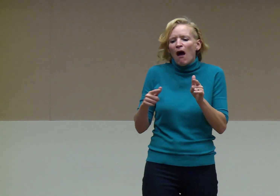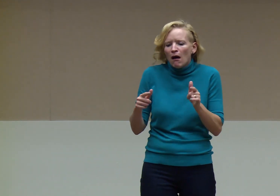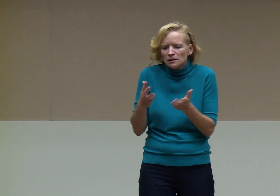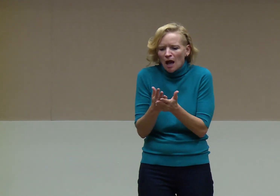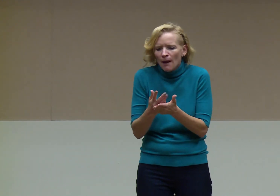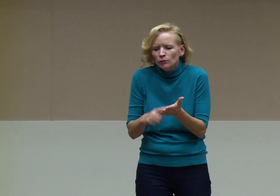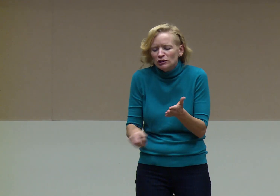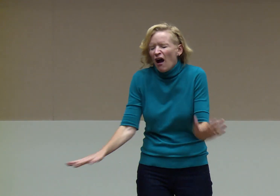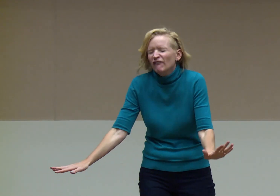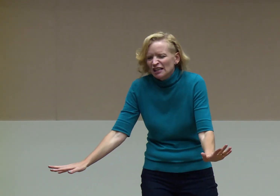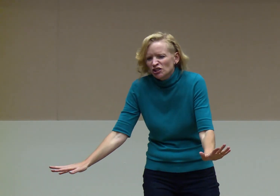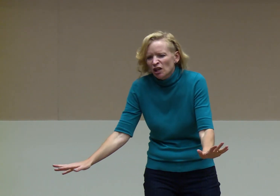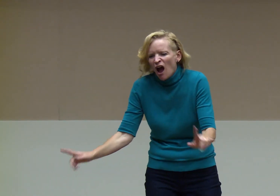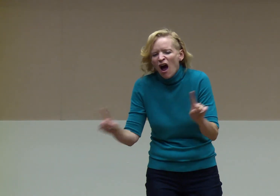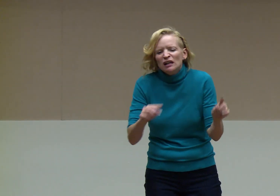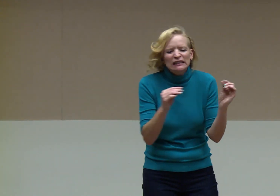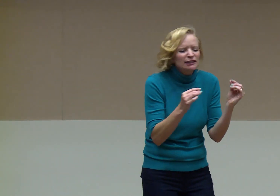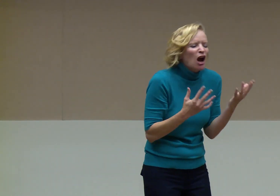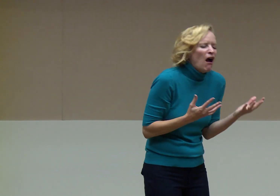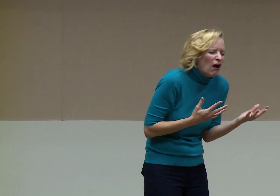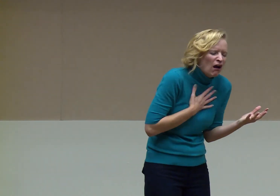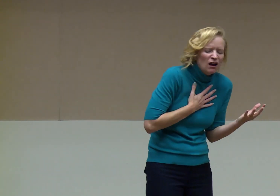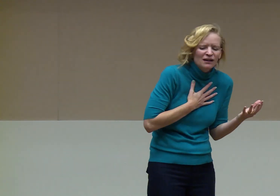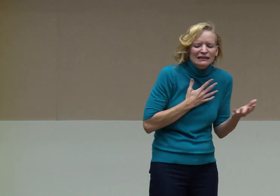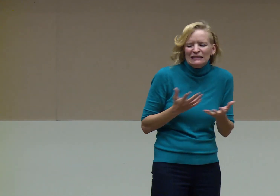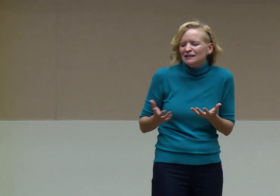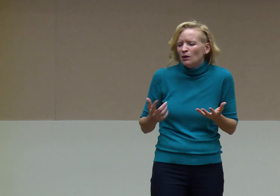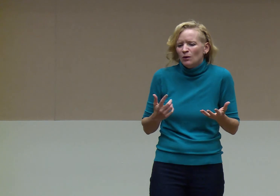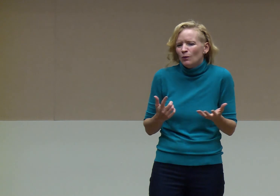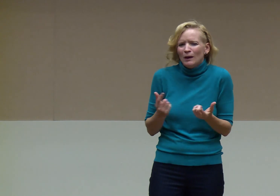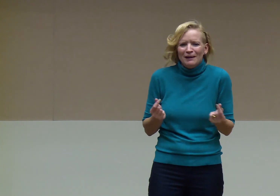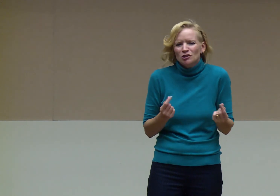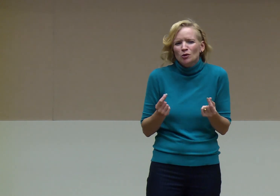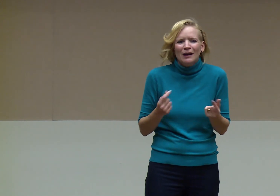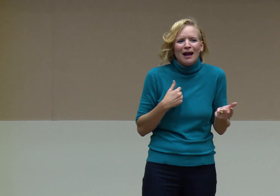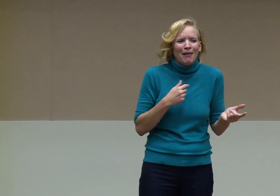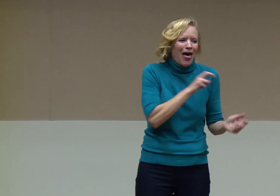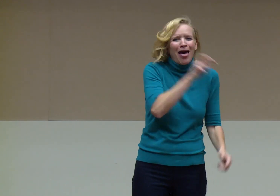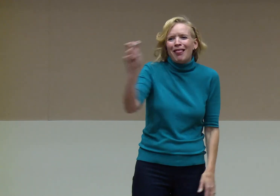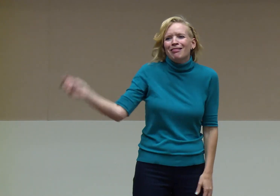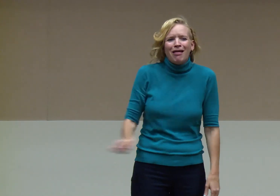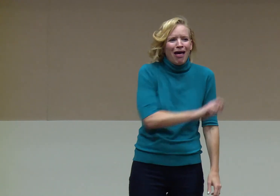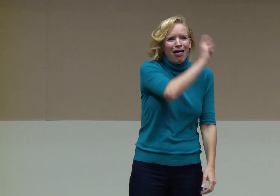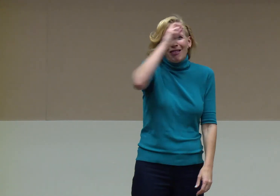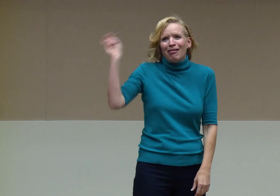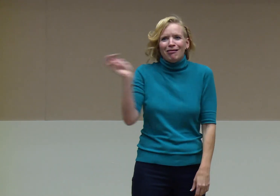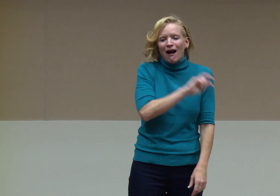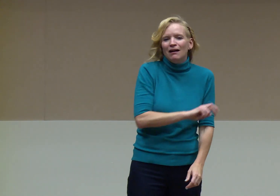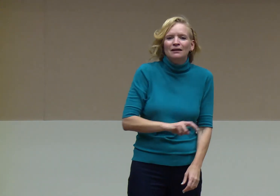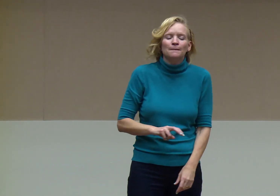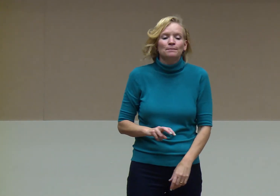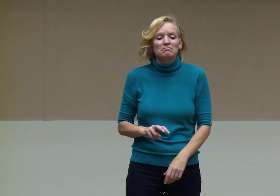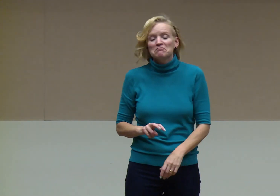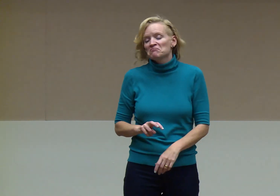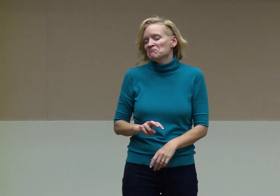I had to stop and go on to teaching after research and giving up all these different things and hopping all over the place.